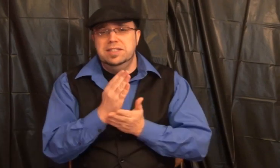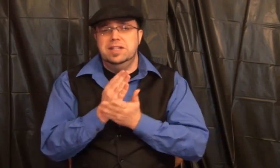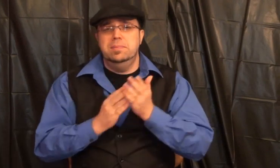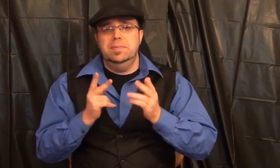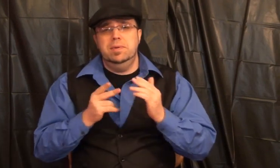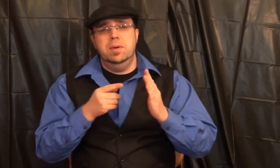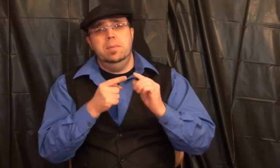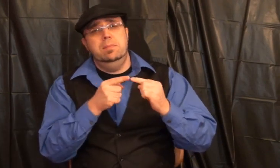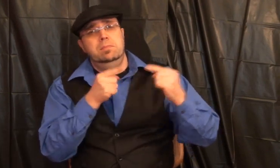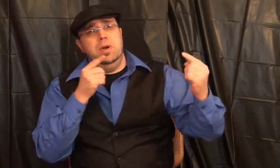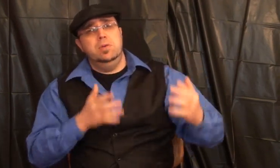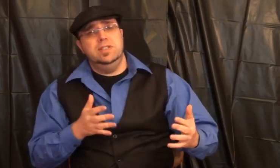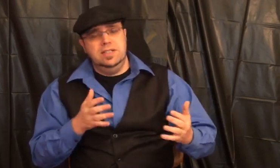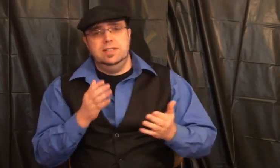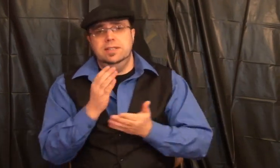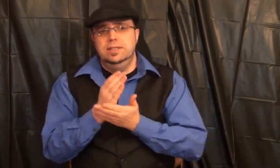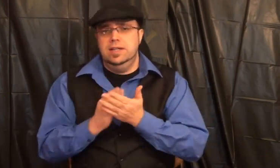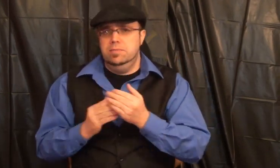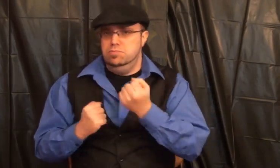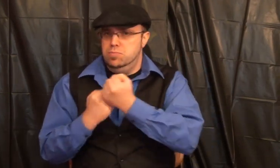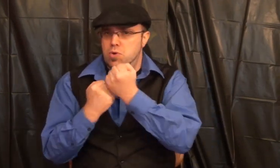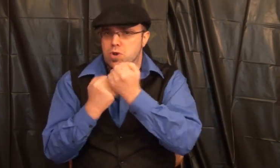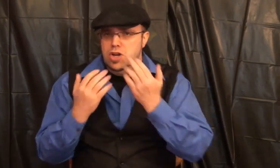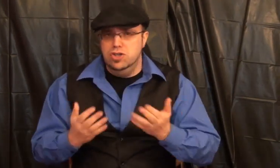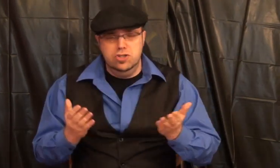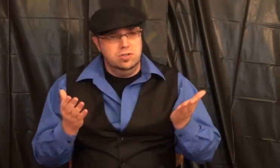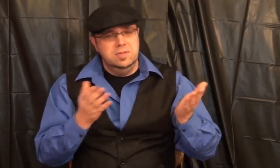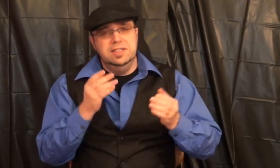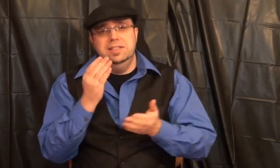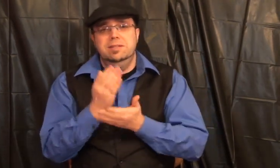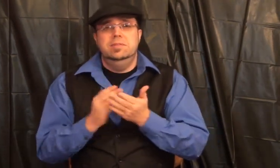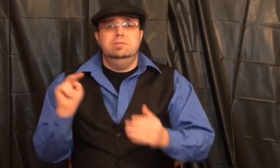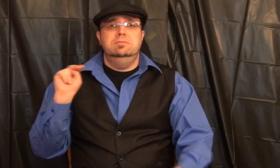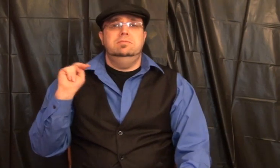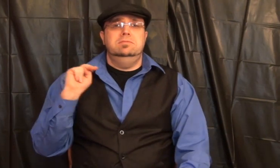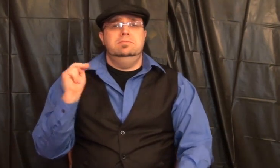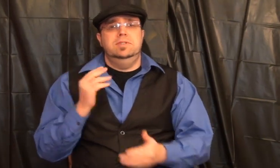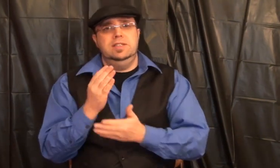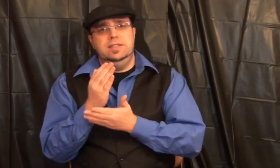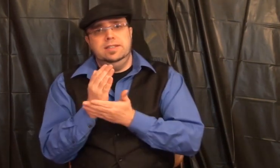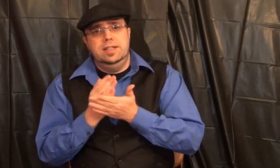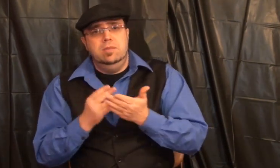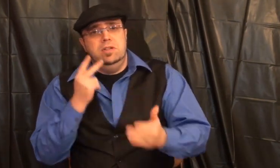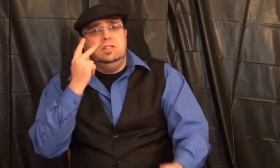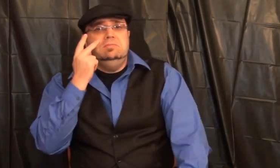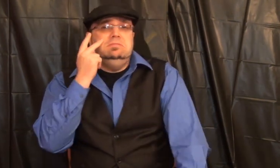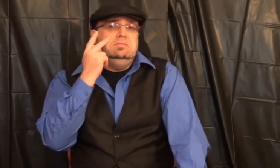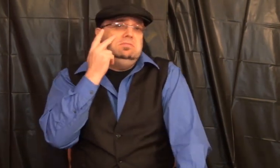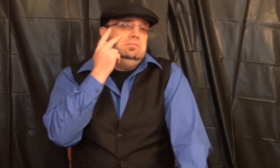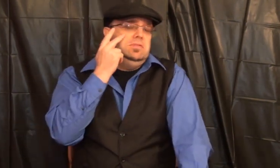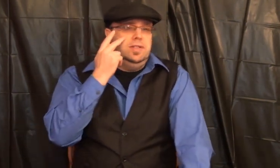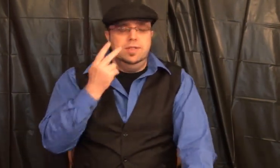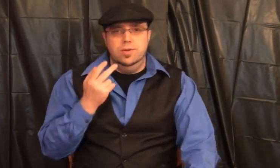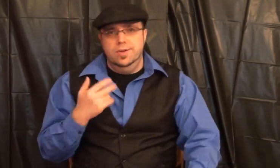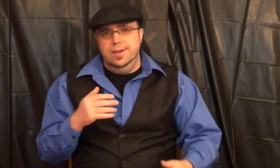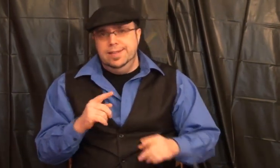Some people will become our opponents. Some will be supporters. Some will be neutral. Some will just watch to see what happens.